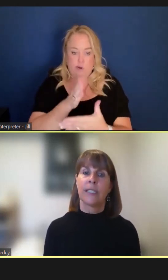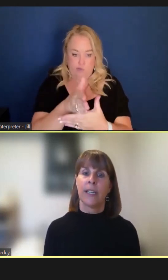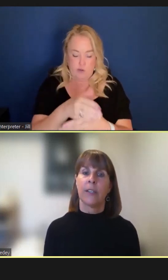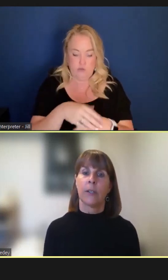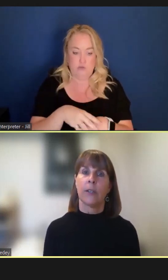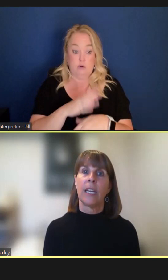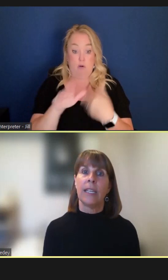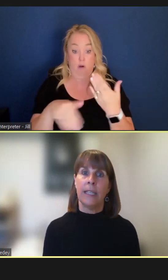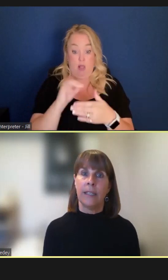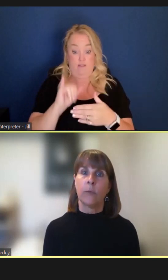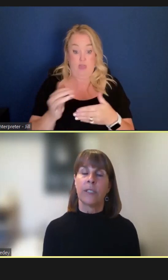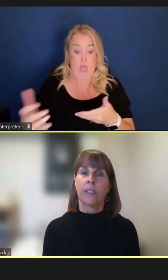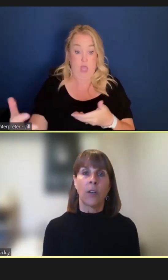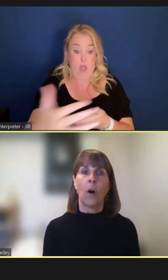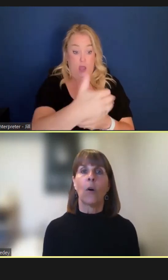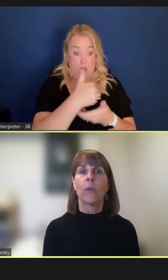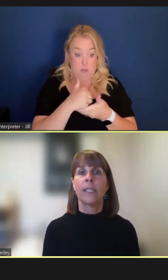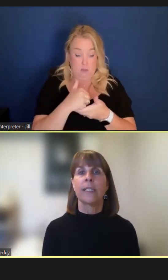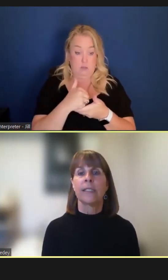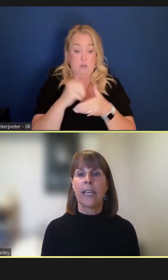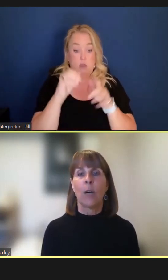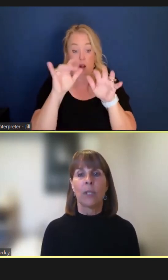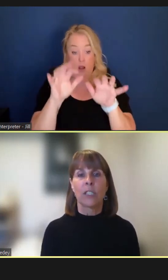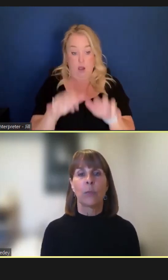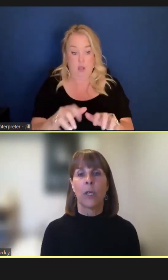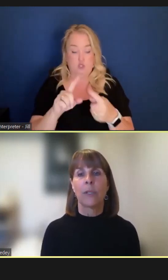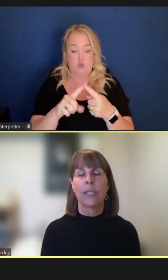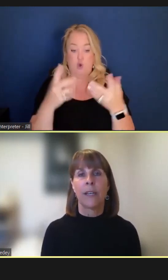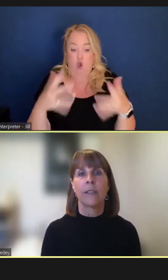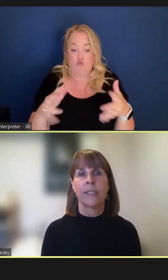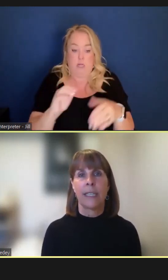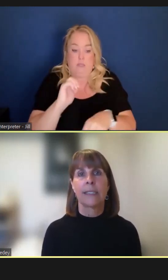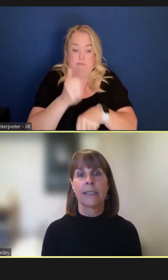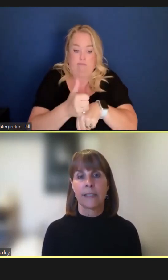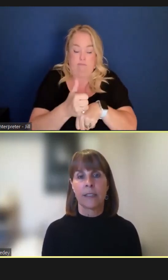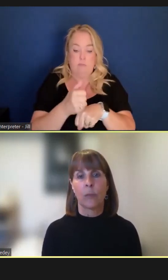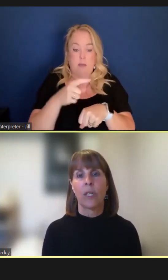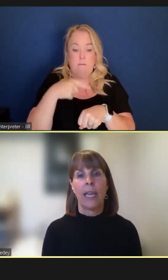together in what's an already established public health data system